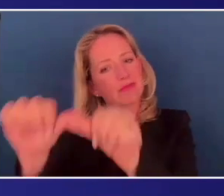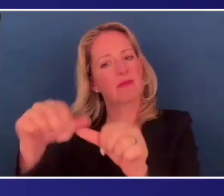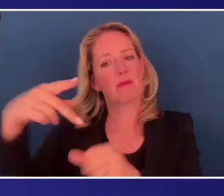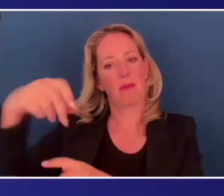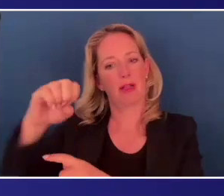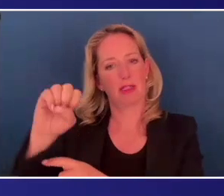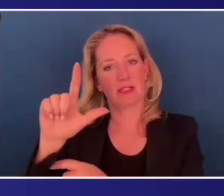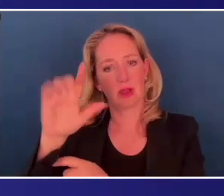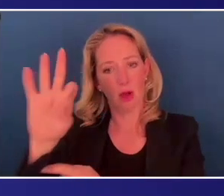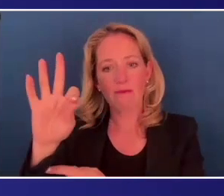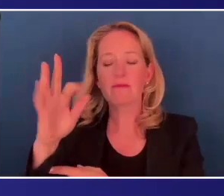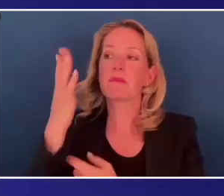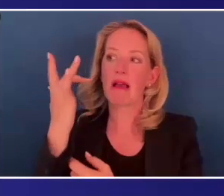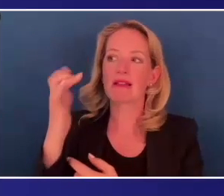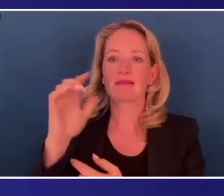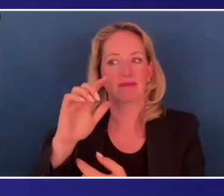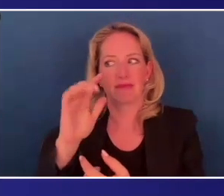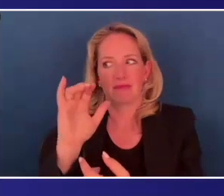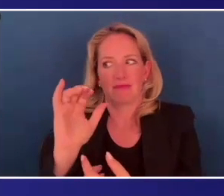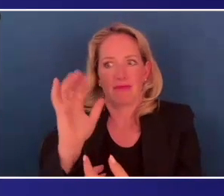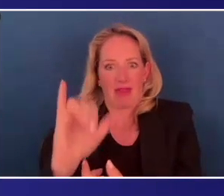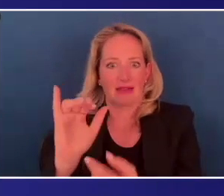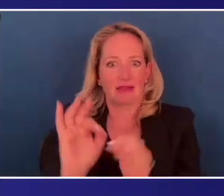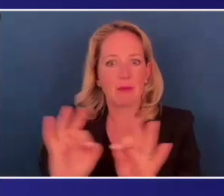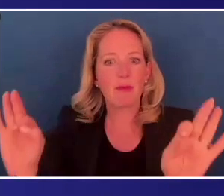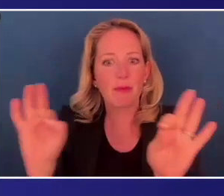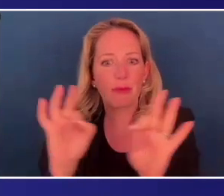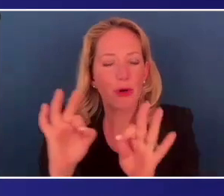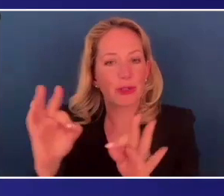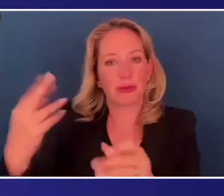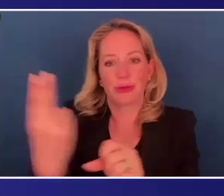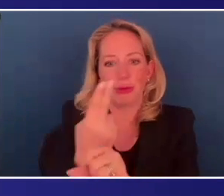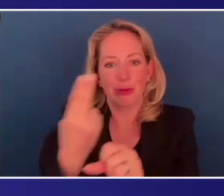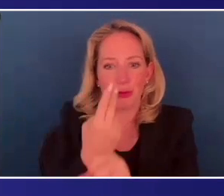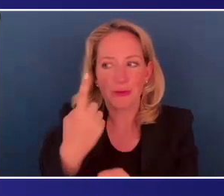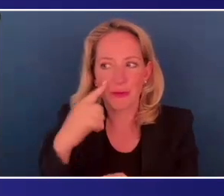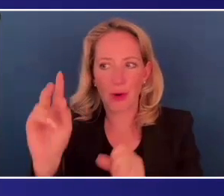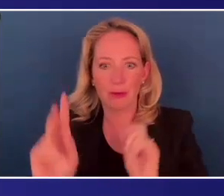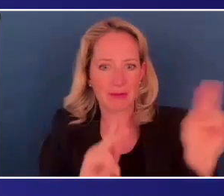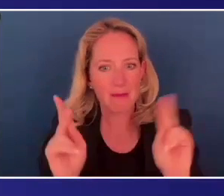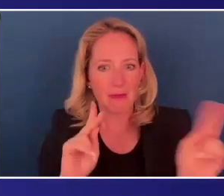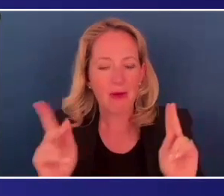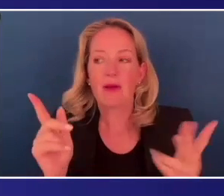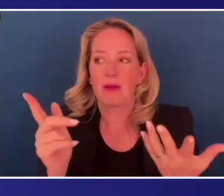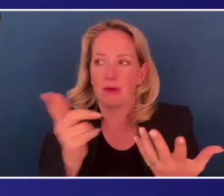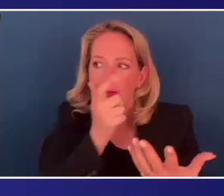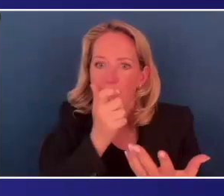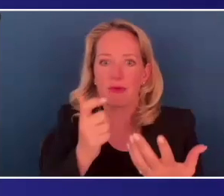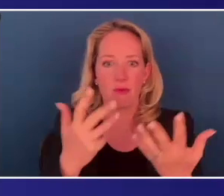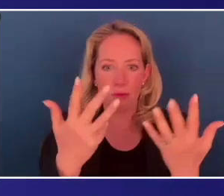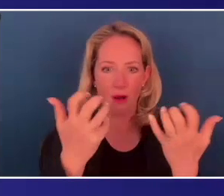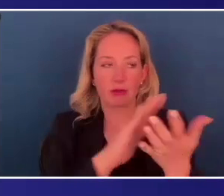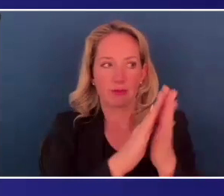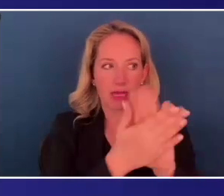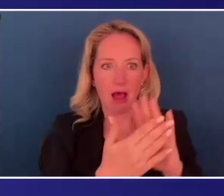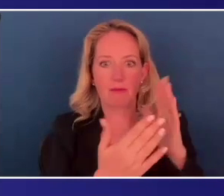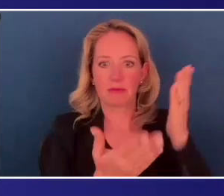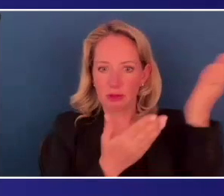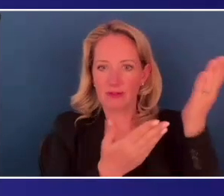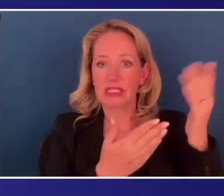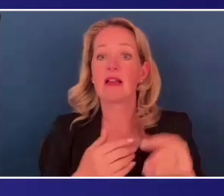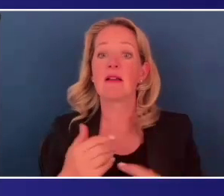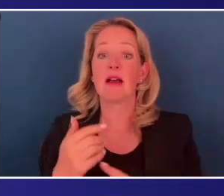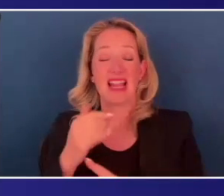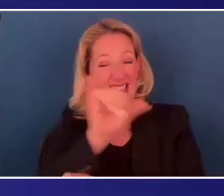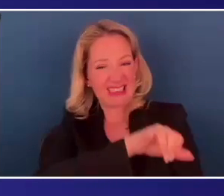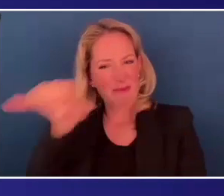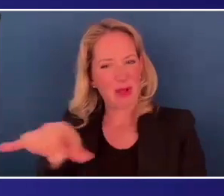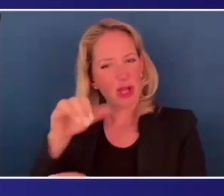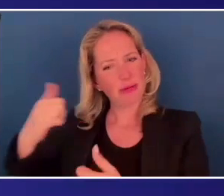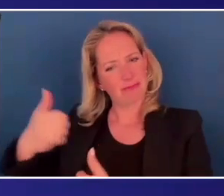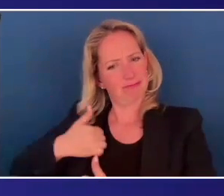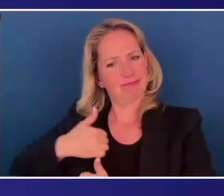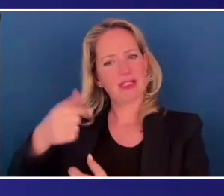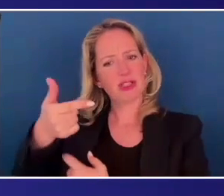I feel it's similar to my husband's GI Bill. It allows me to do service even though I'm not physically capable of serving our country in the same capacity he did.